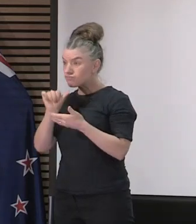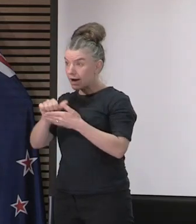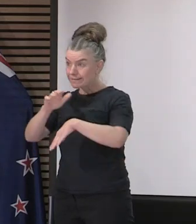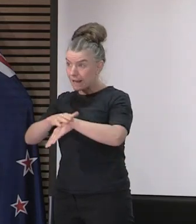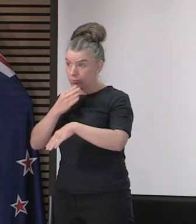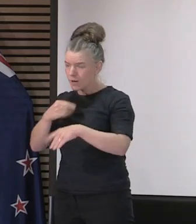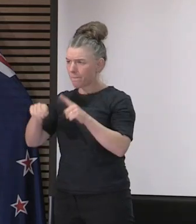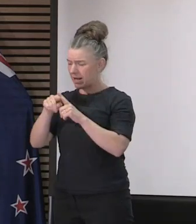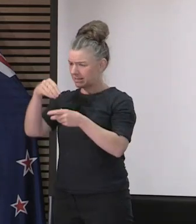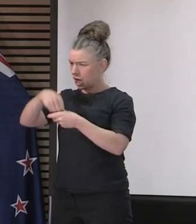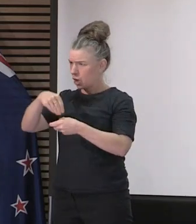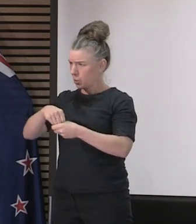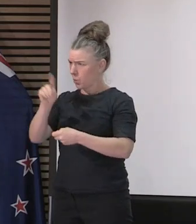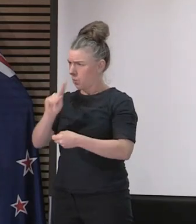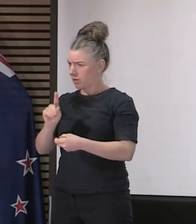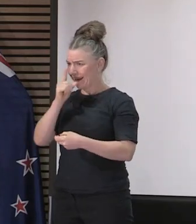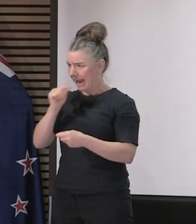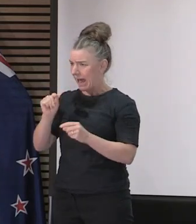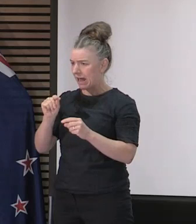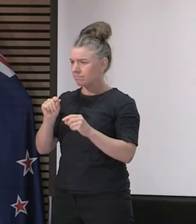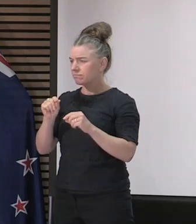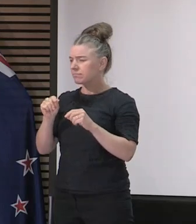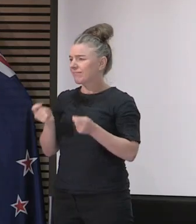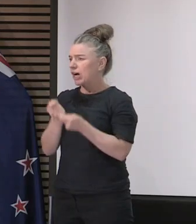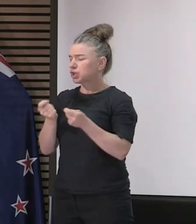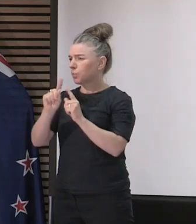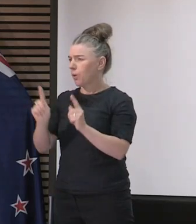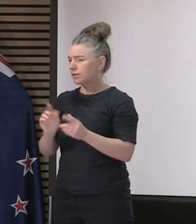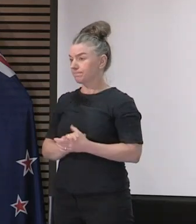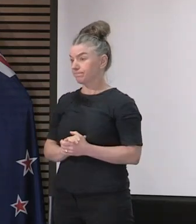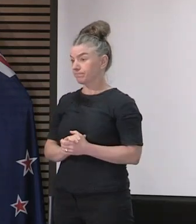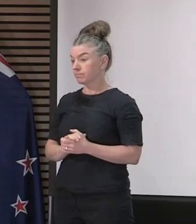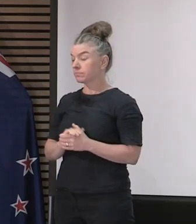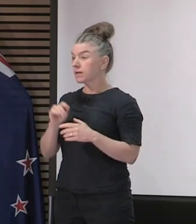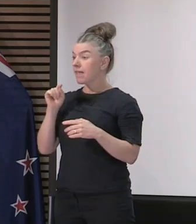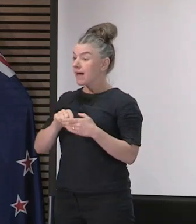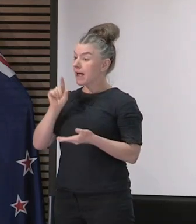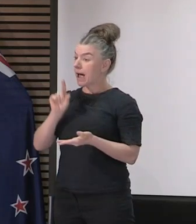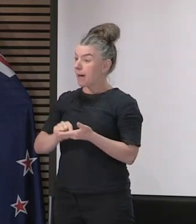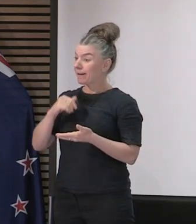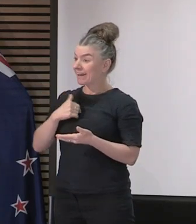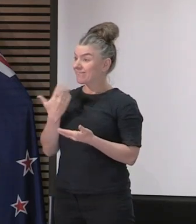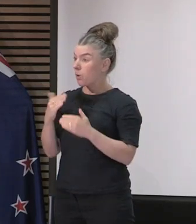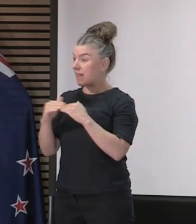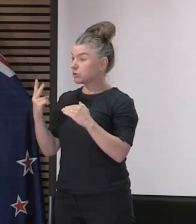functionality of and the timing of the use of an app whenever that is made